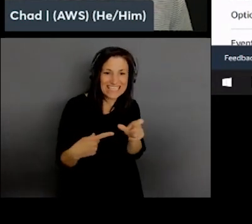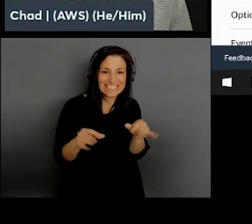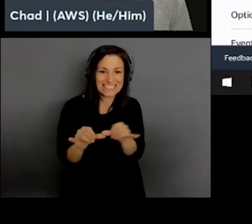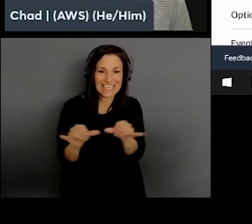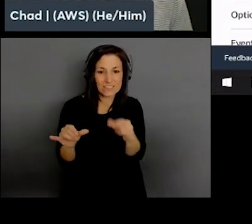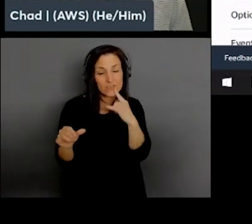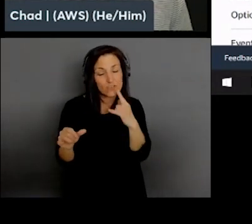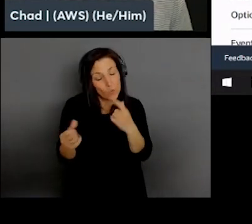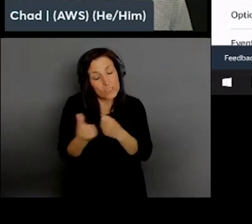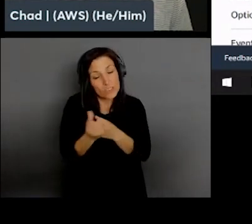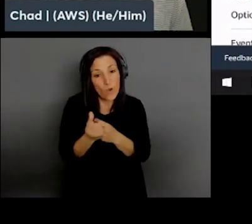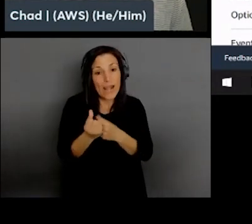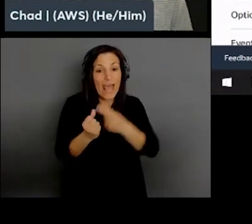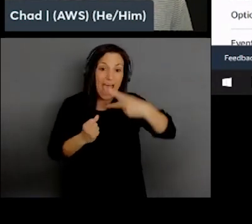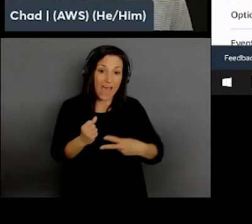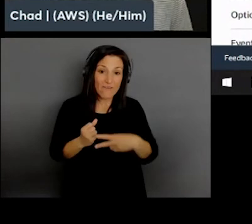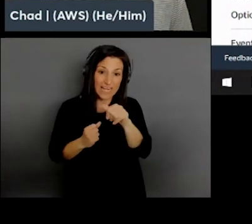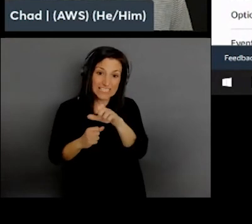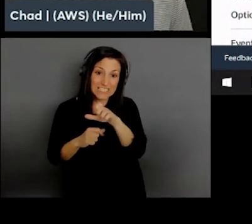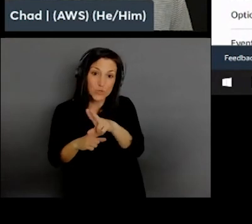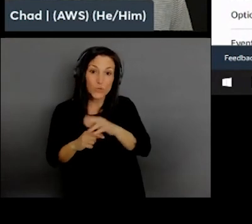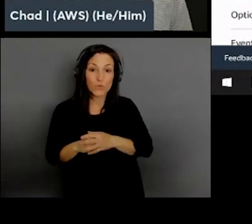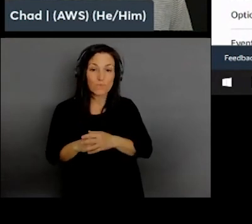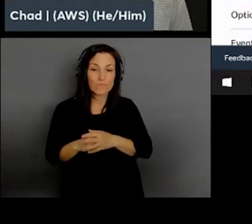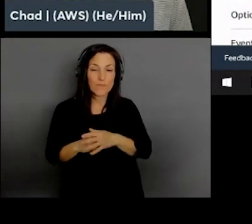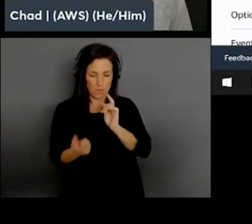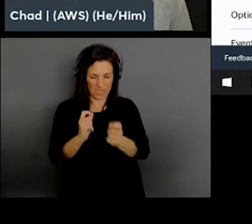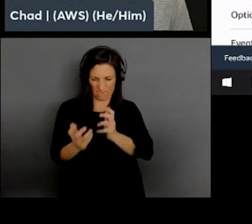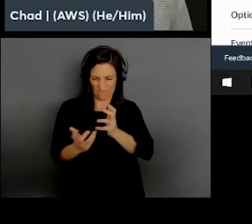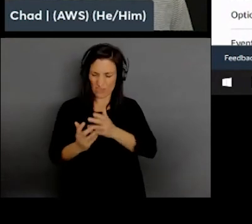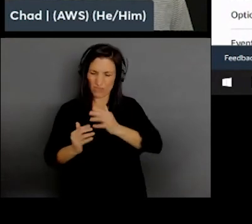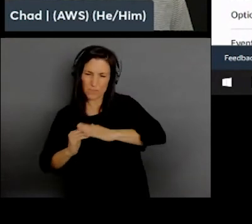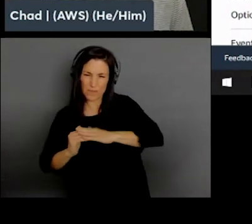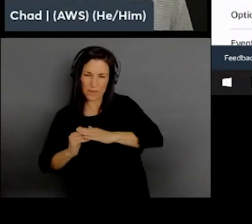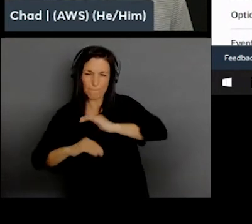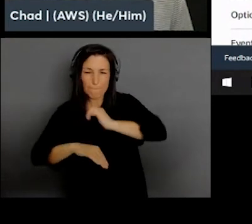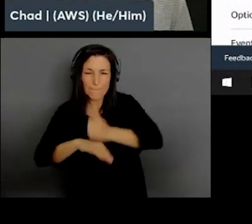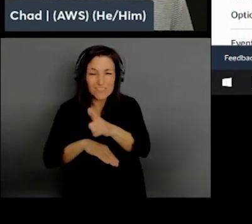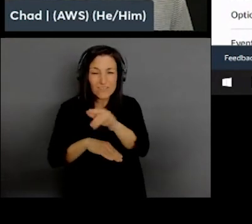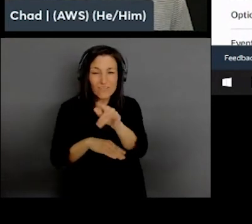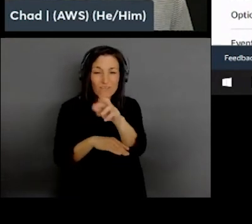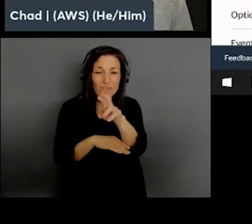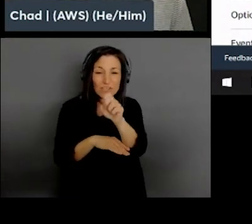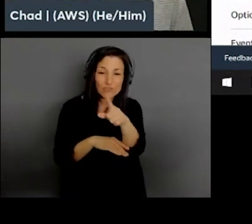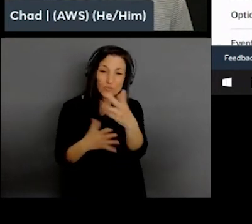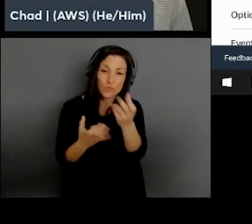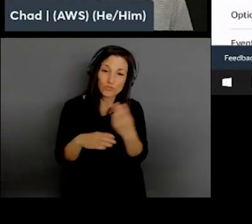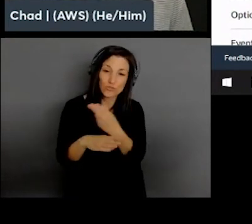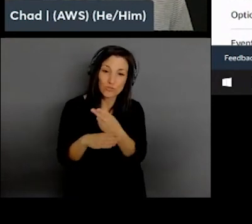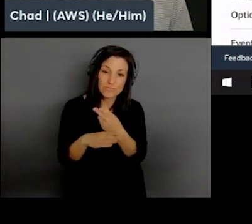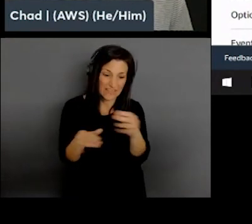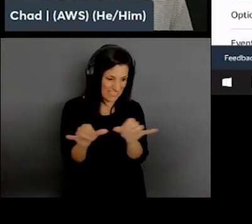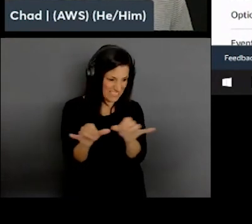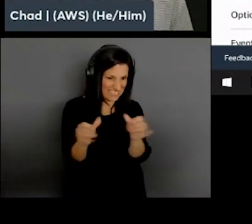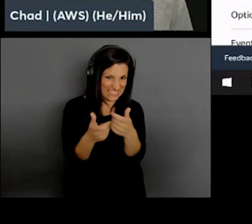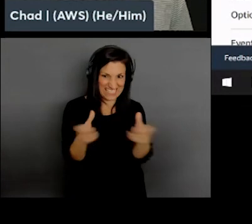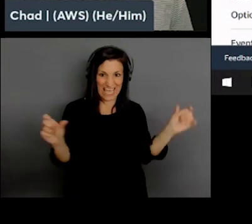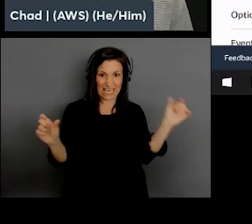with configured the minimum based on the features you want to use and the scaling rate that is suitable for your workload. So adjust that based on that.